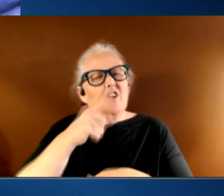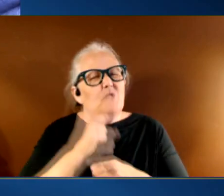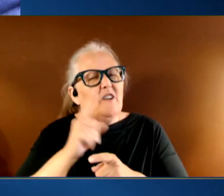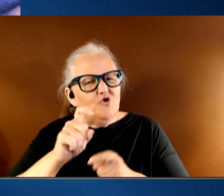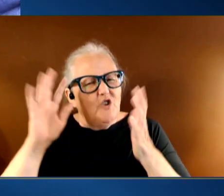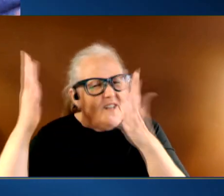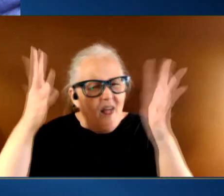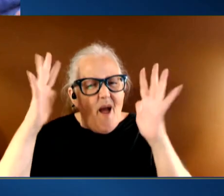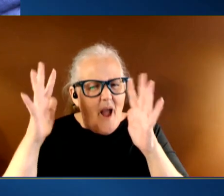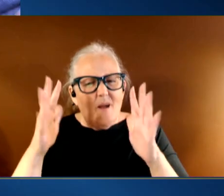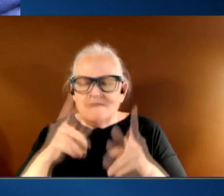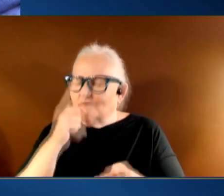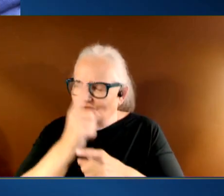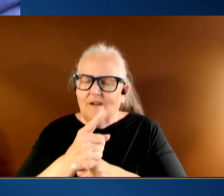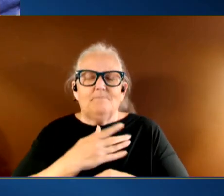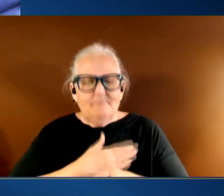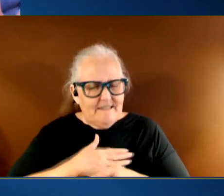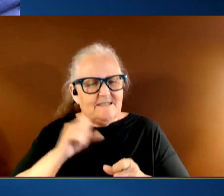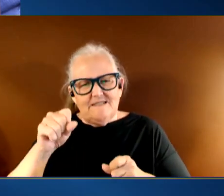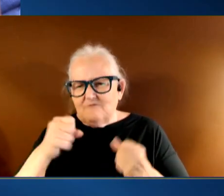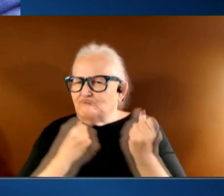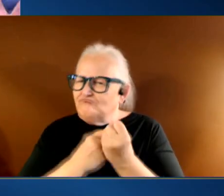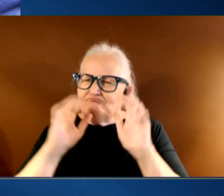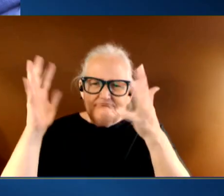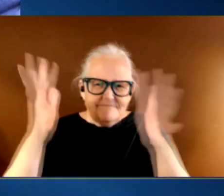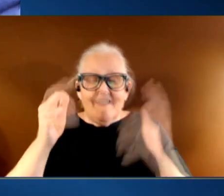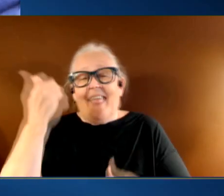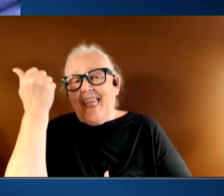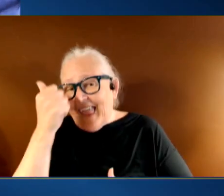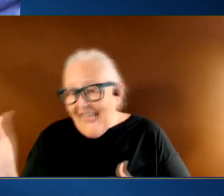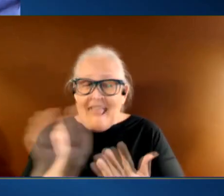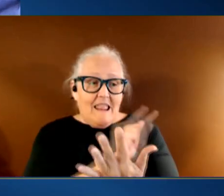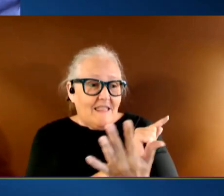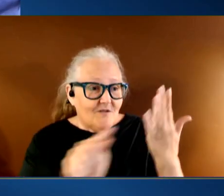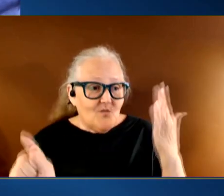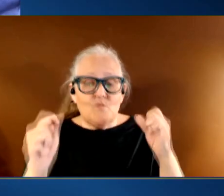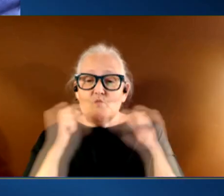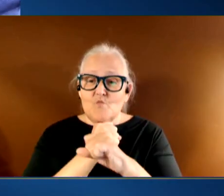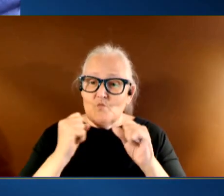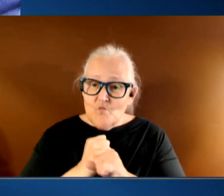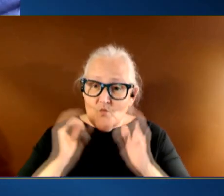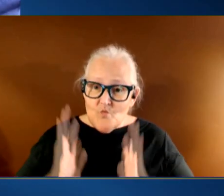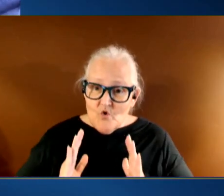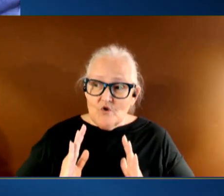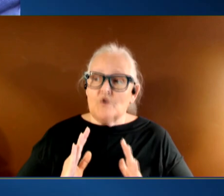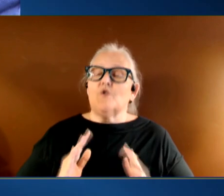Please clap. Any warrior to be able to report out to medical alert